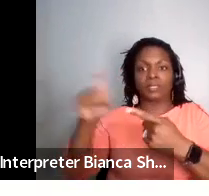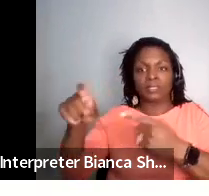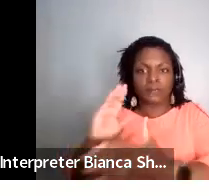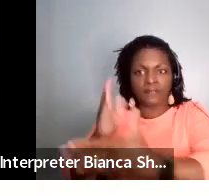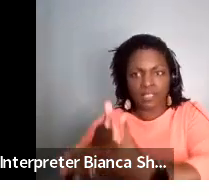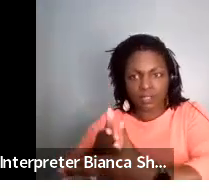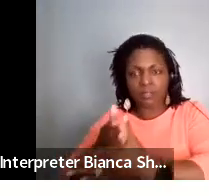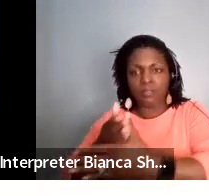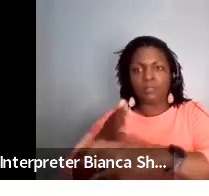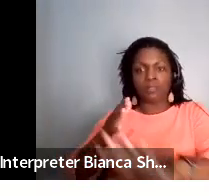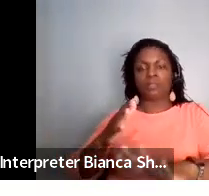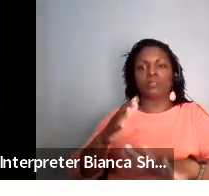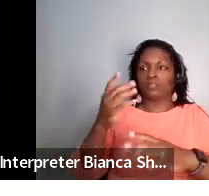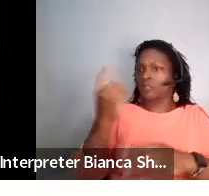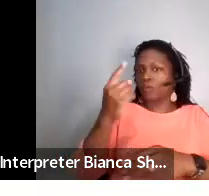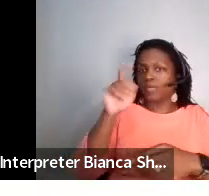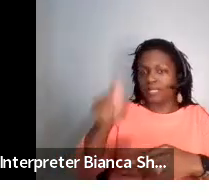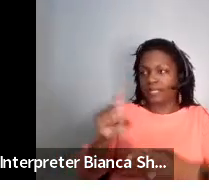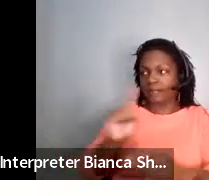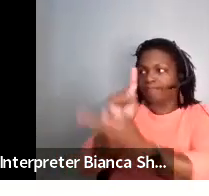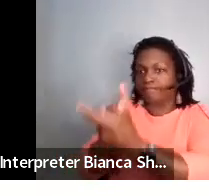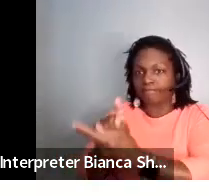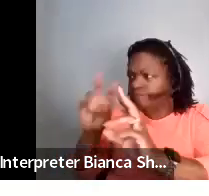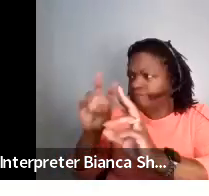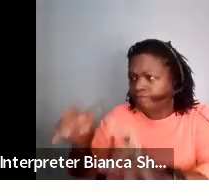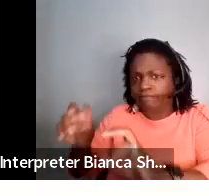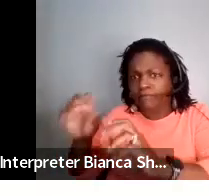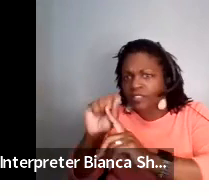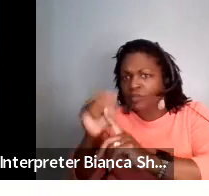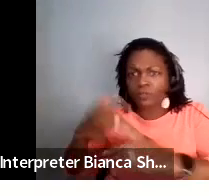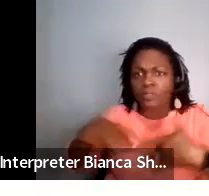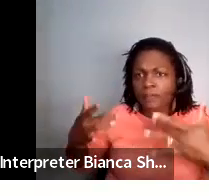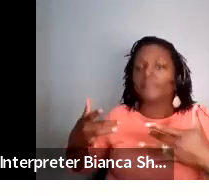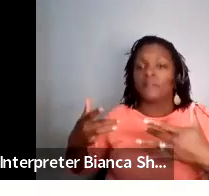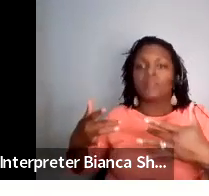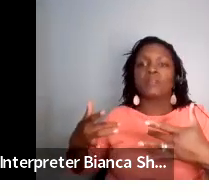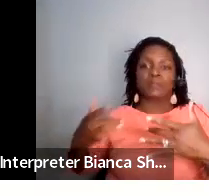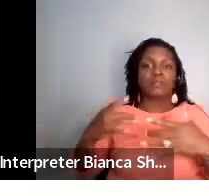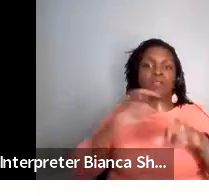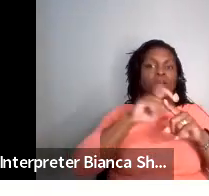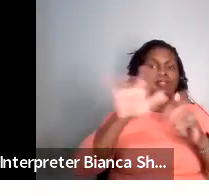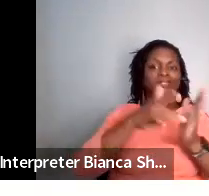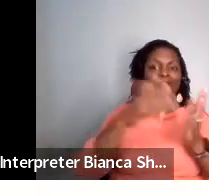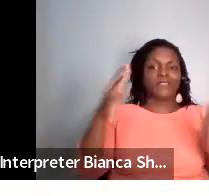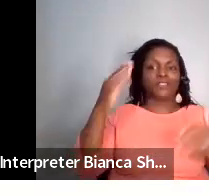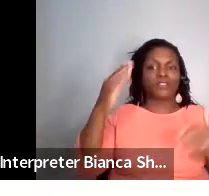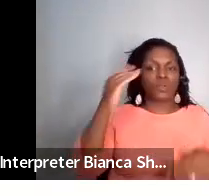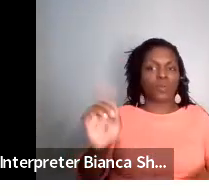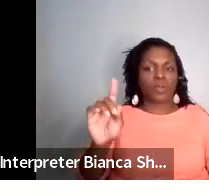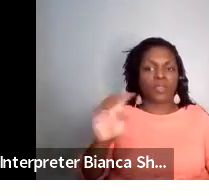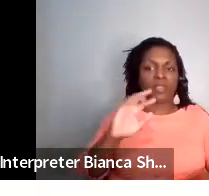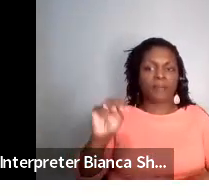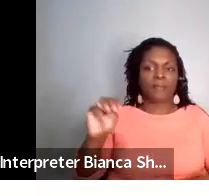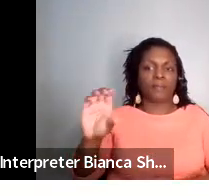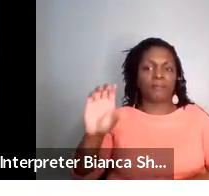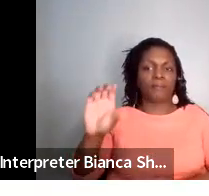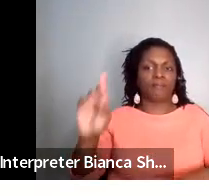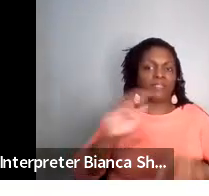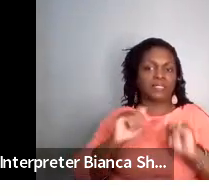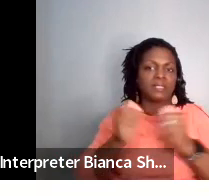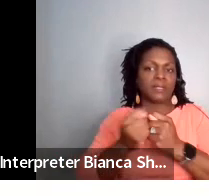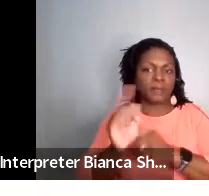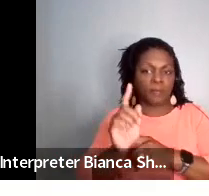Someone needs to go in a assess. the situation. So the 9, 88 crisis call centers are where where the mobile prices response teams are, and how to connect with them when needed.